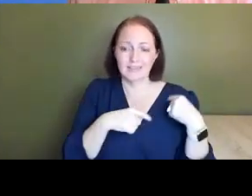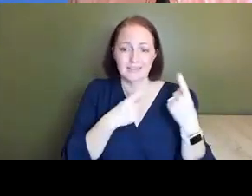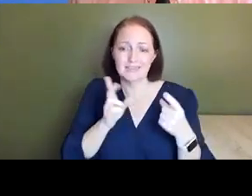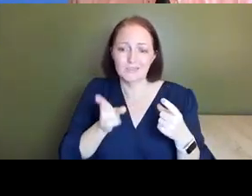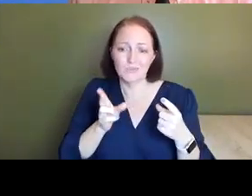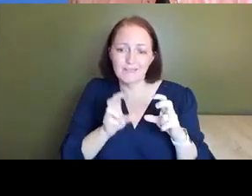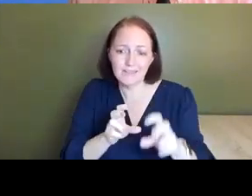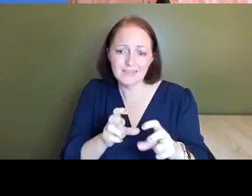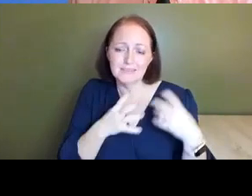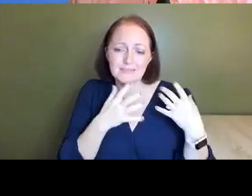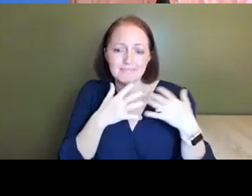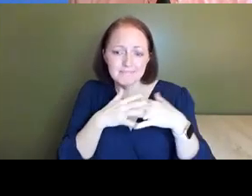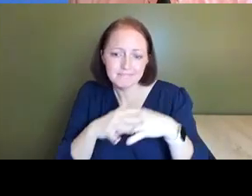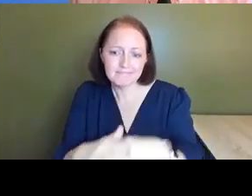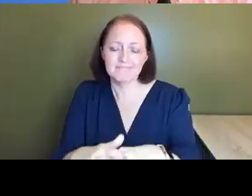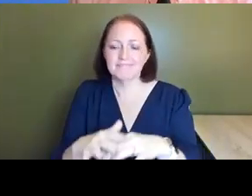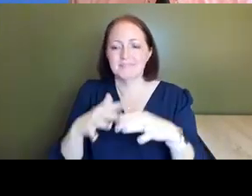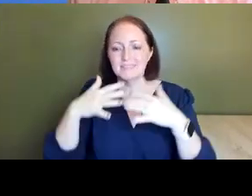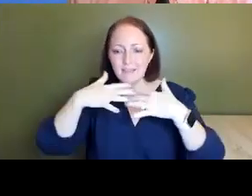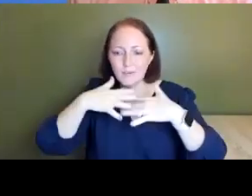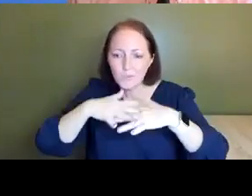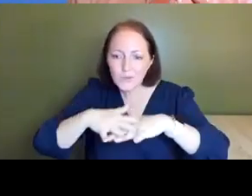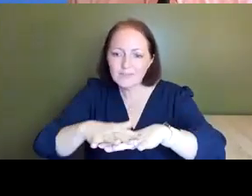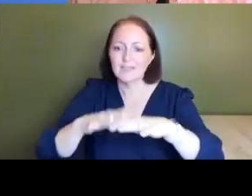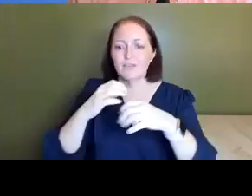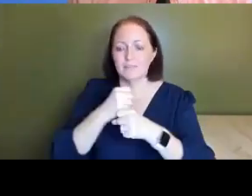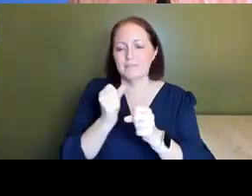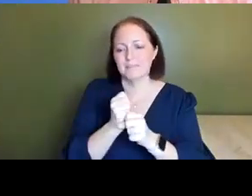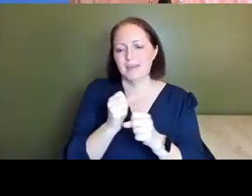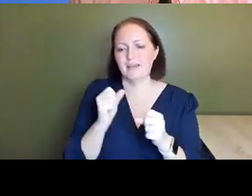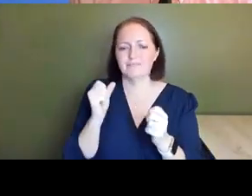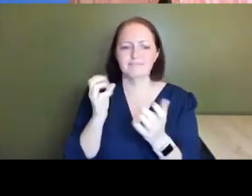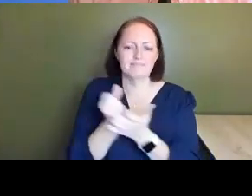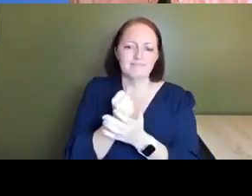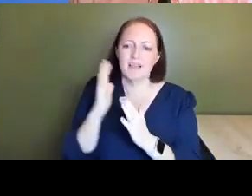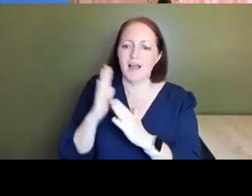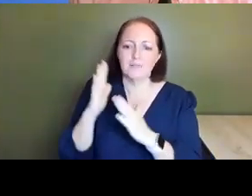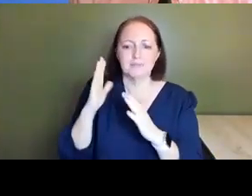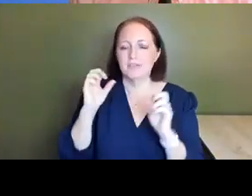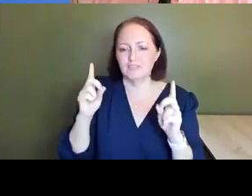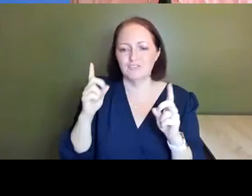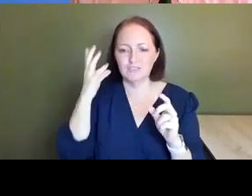so they truly weave together to create the optimal educational experience for California